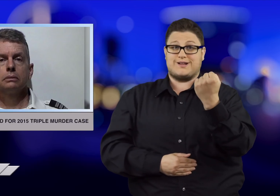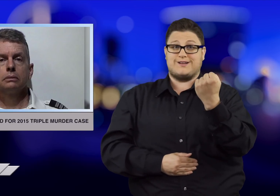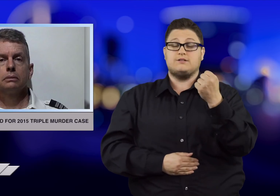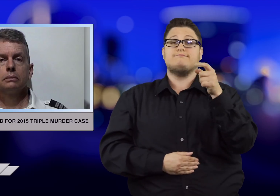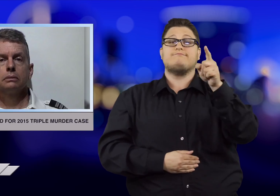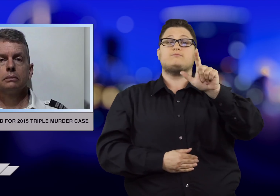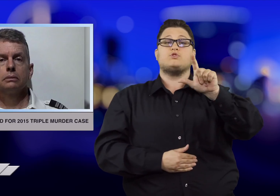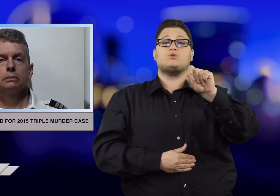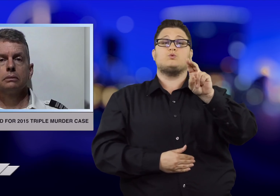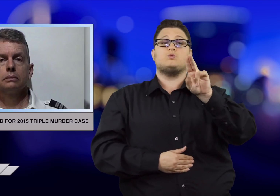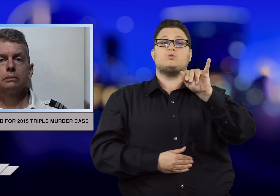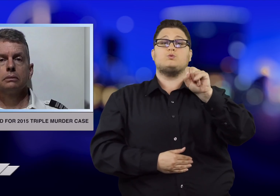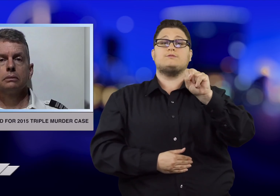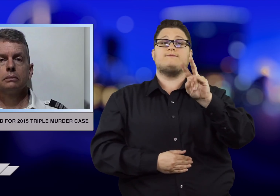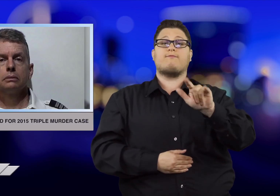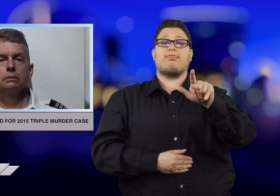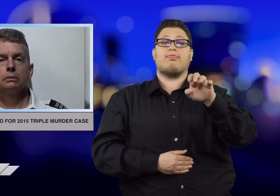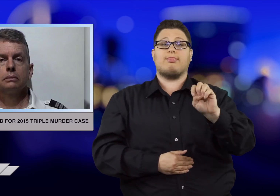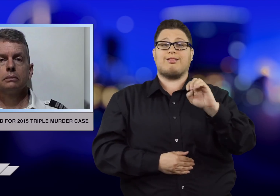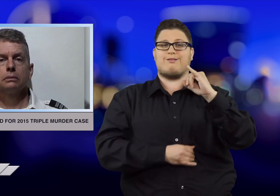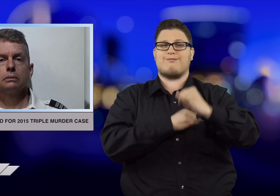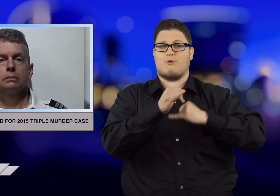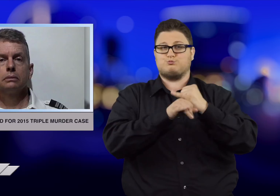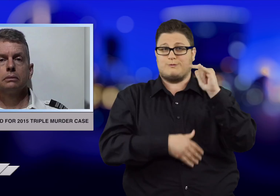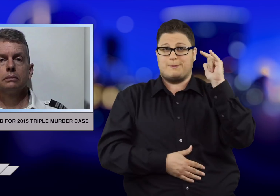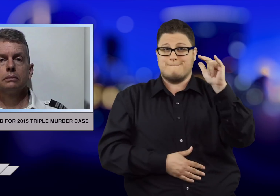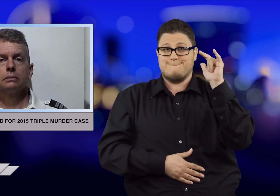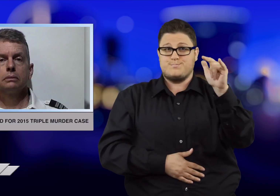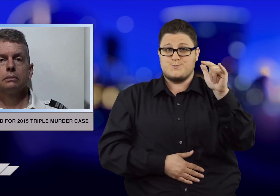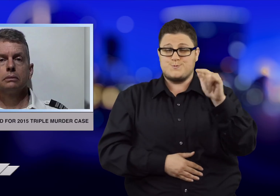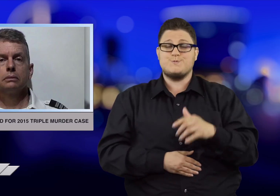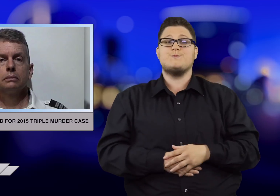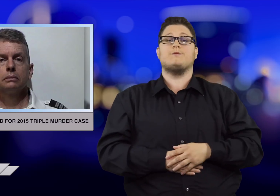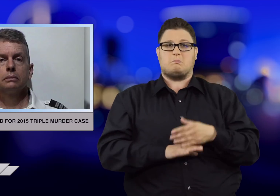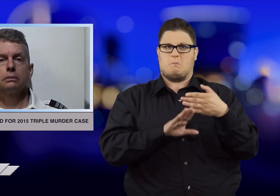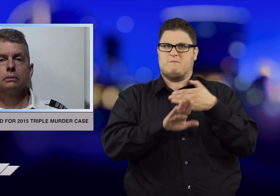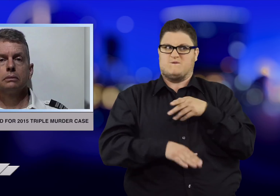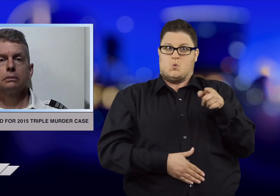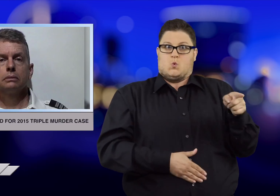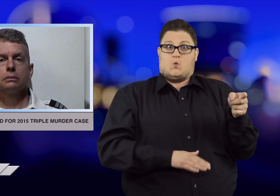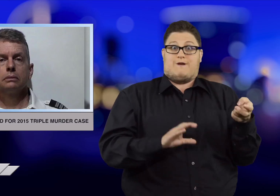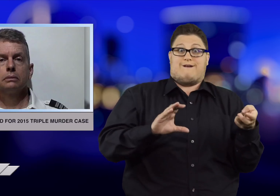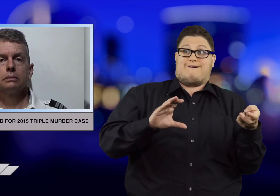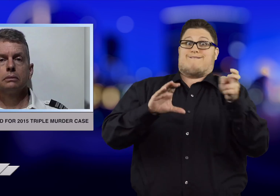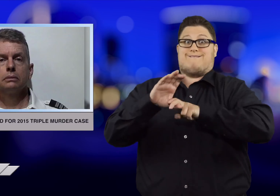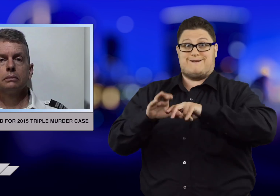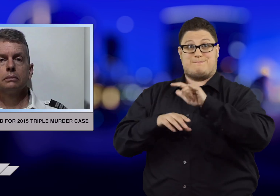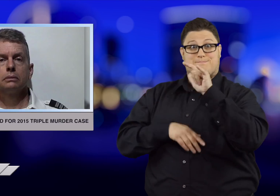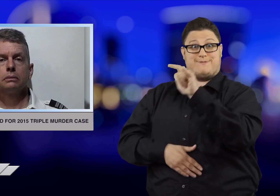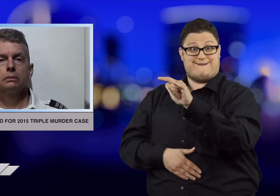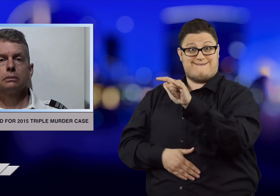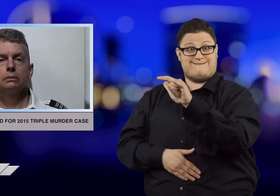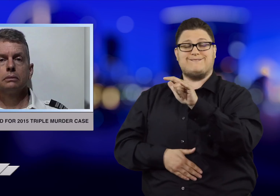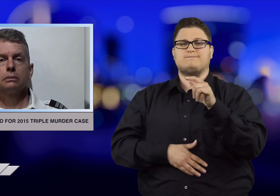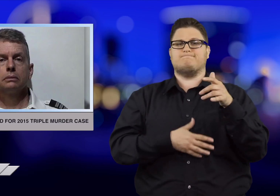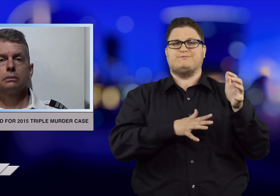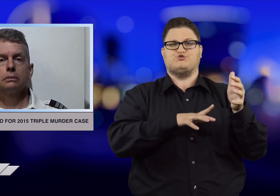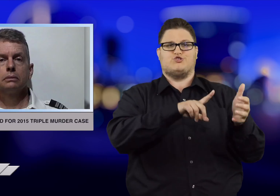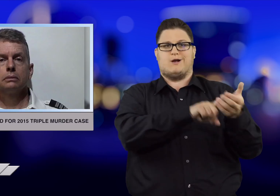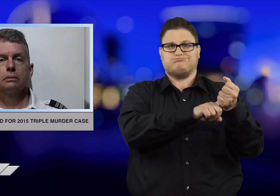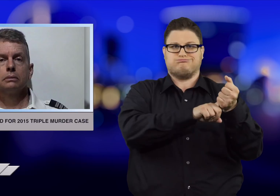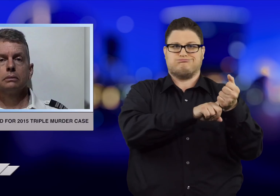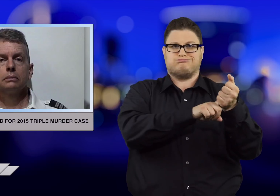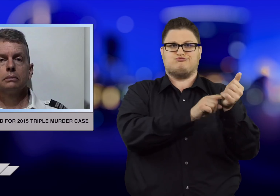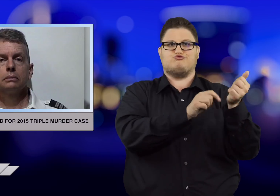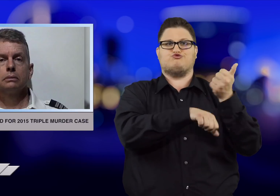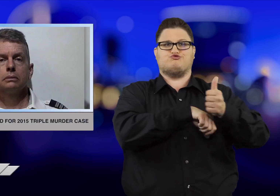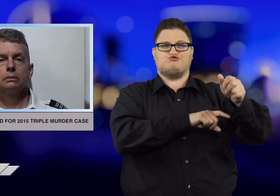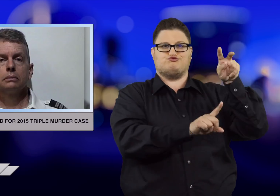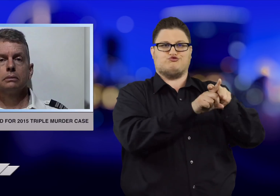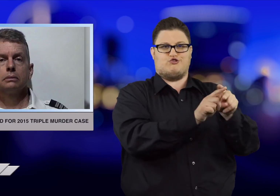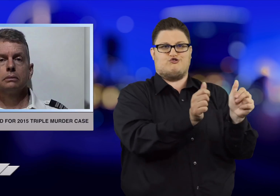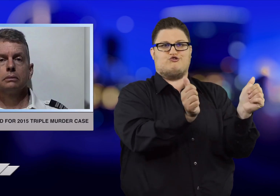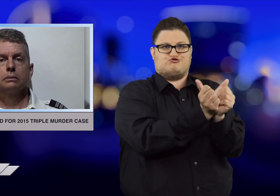Martin was indicted and arrested Saturday at Louisville International Airport just before